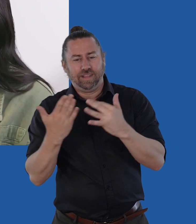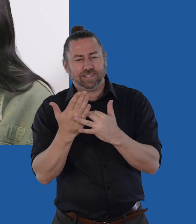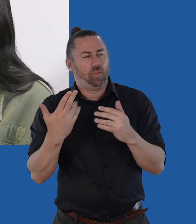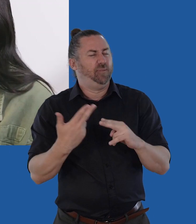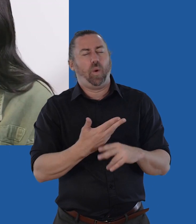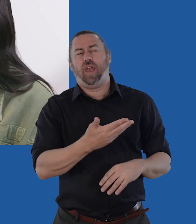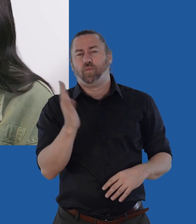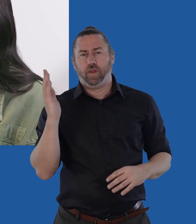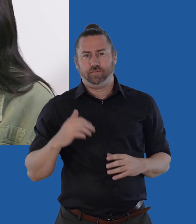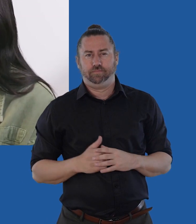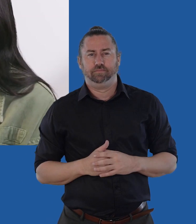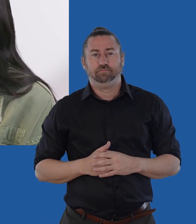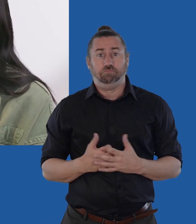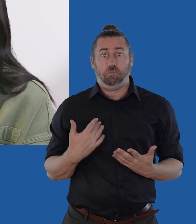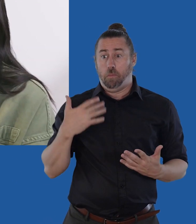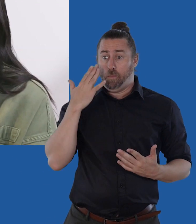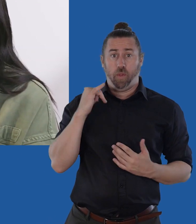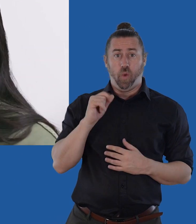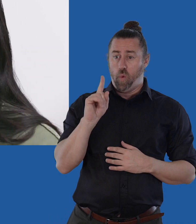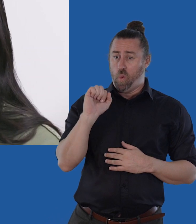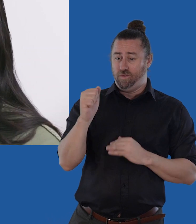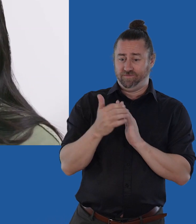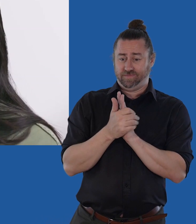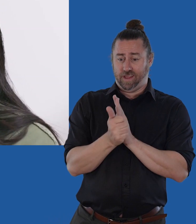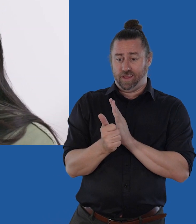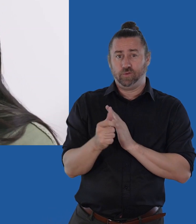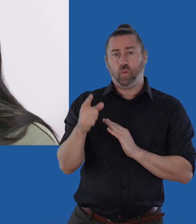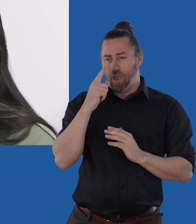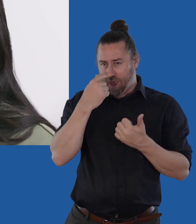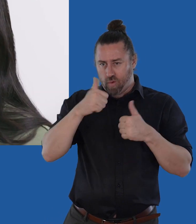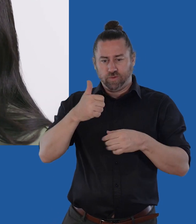No matter what your abilities are, to be able to use windows like everyone else.